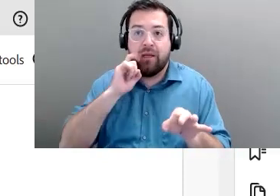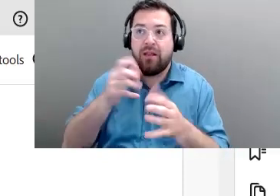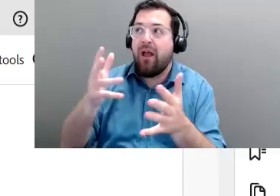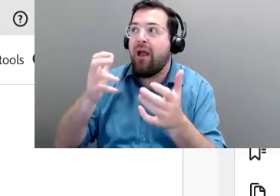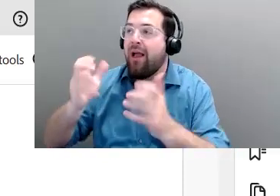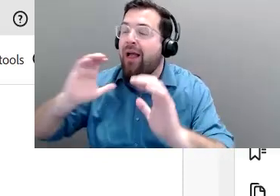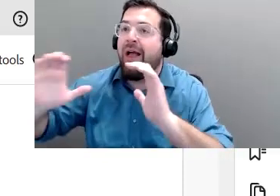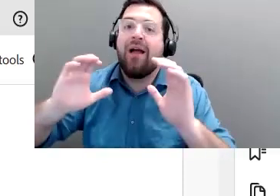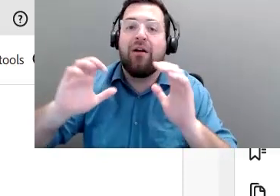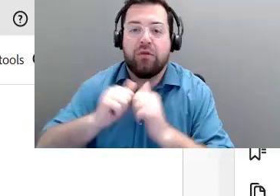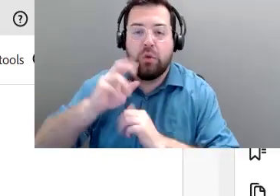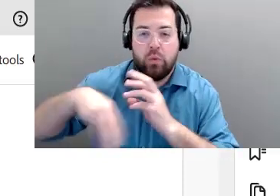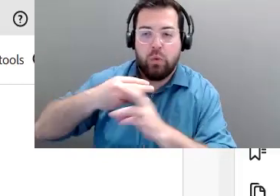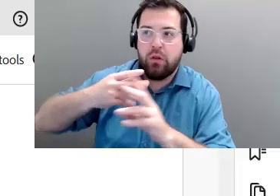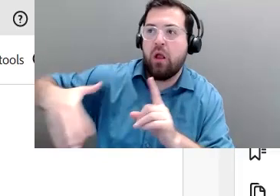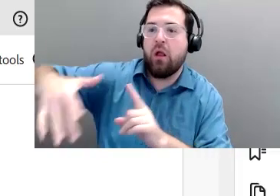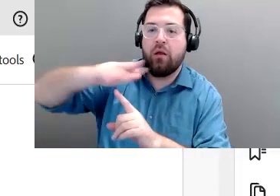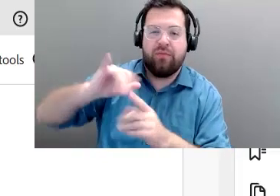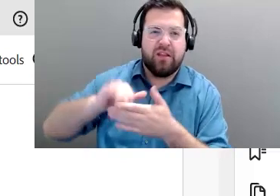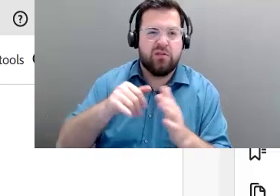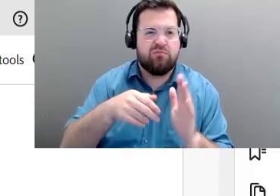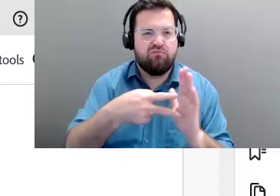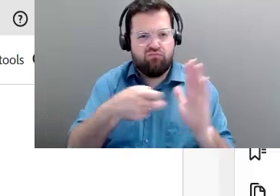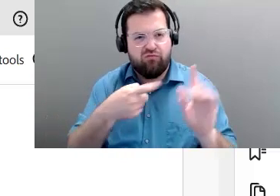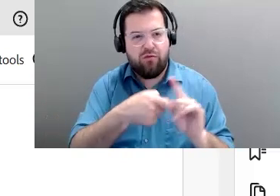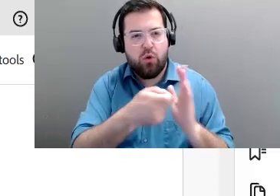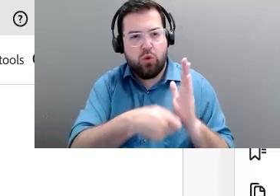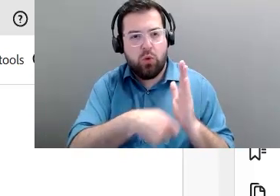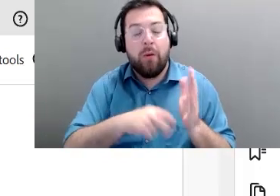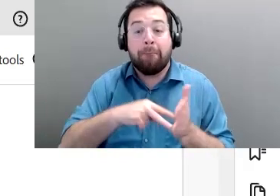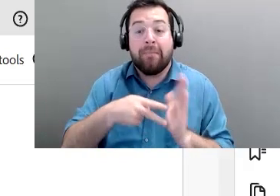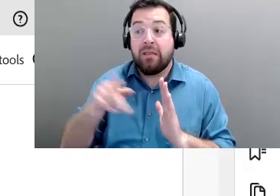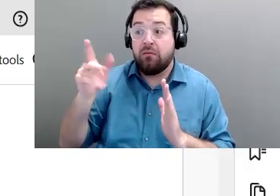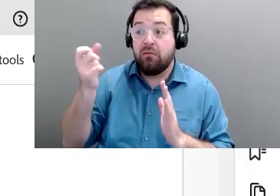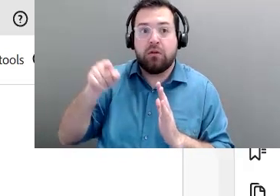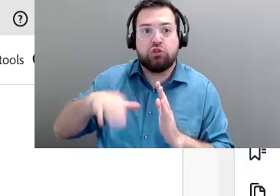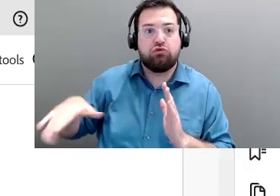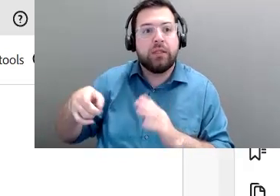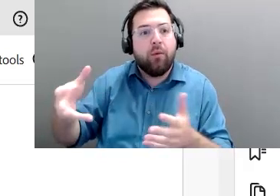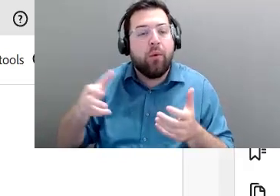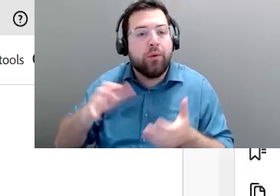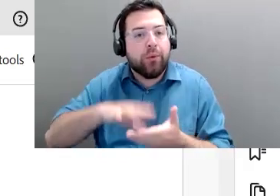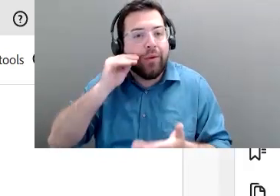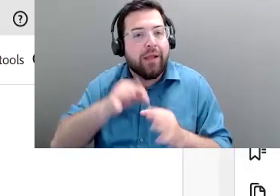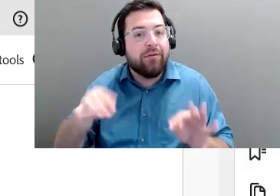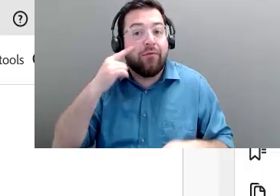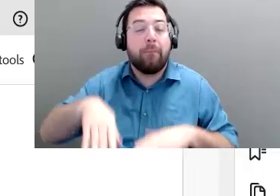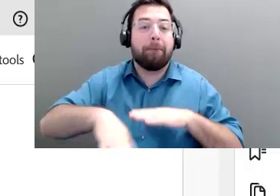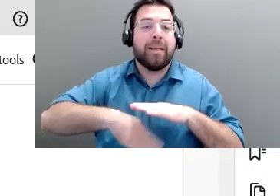That's a quote from one of the articles. So this means children want to learn language for basic needs, such as daily tasks in and outside the homes.